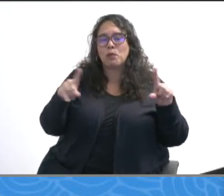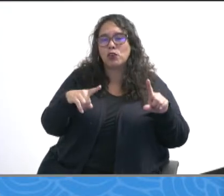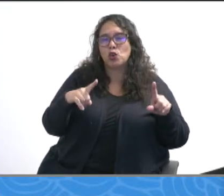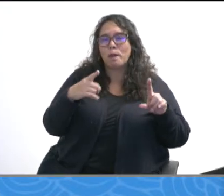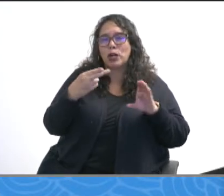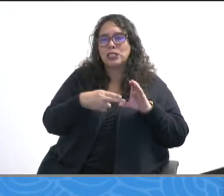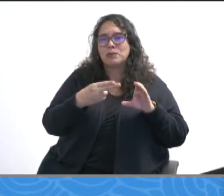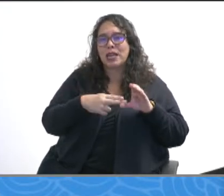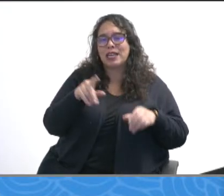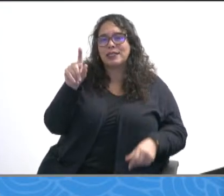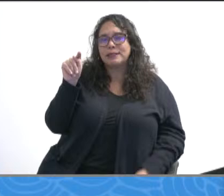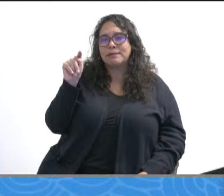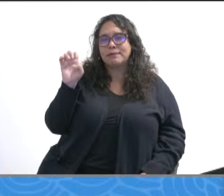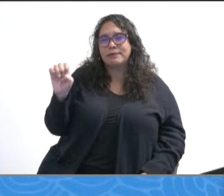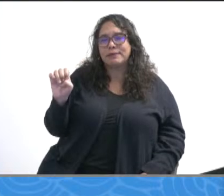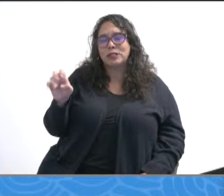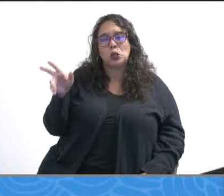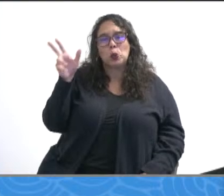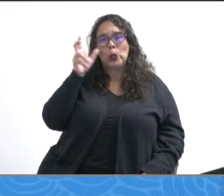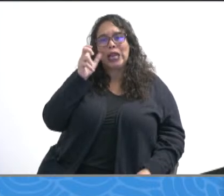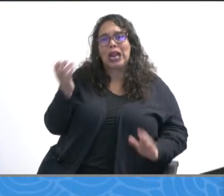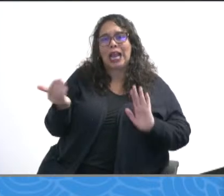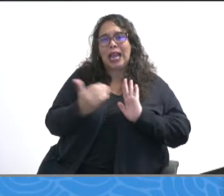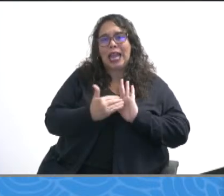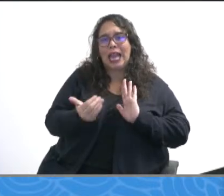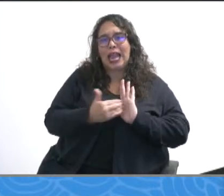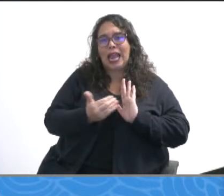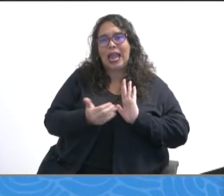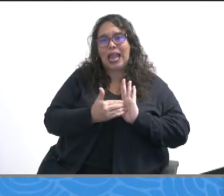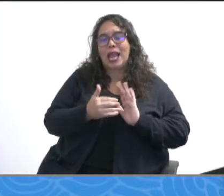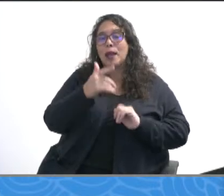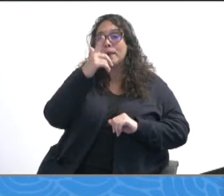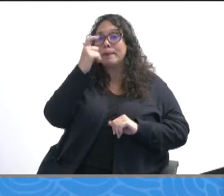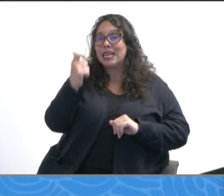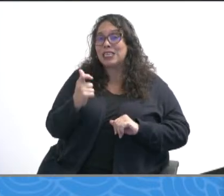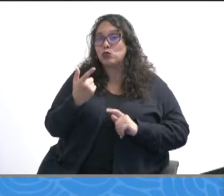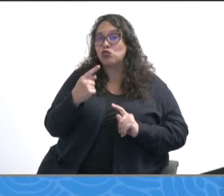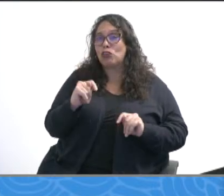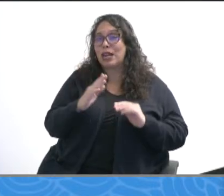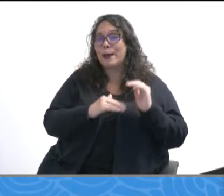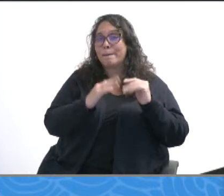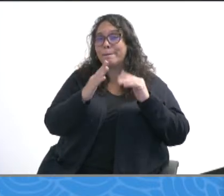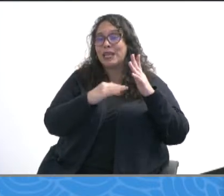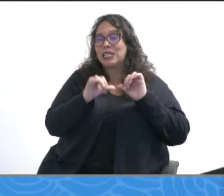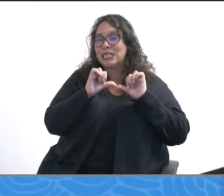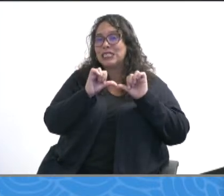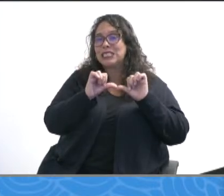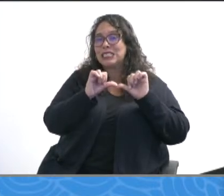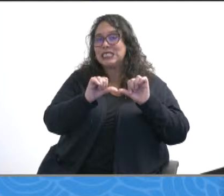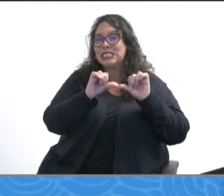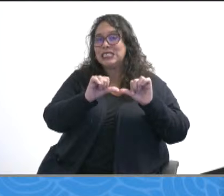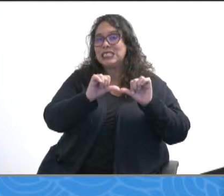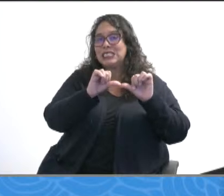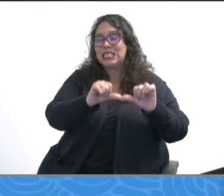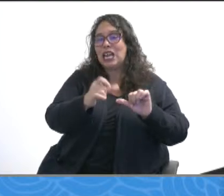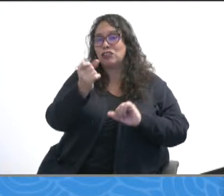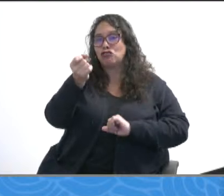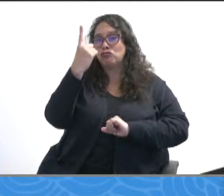you have heard that, over and over again, because we're trying to build consistency in understanding what the needs of students are